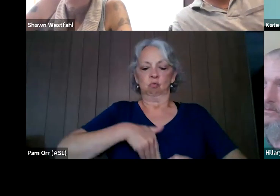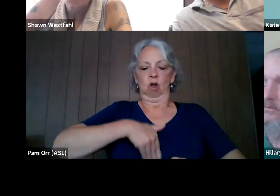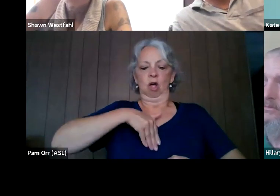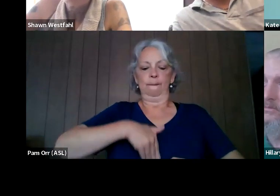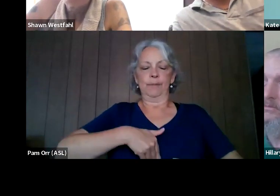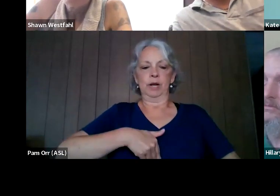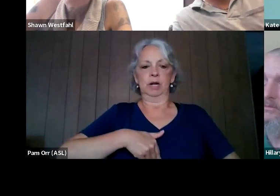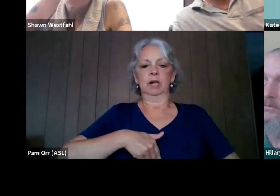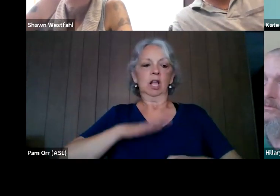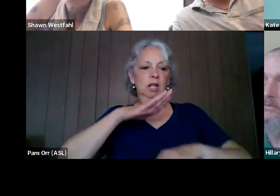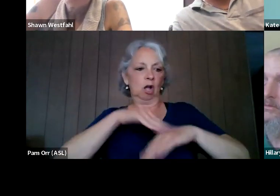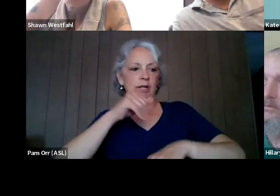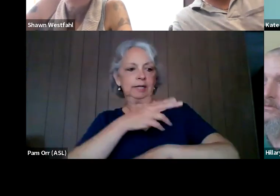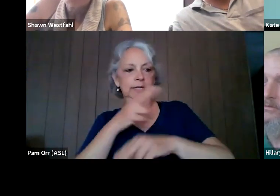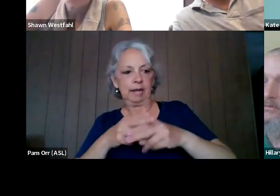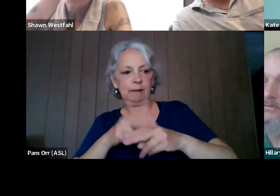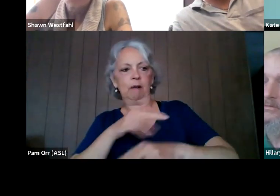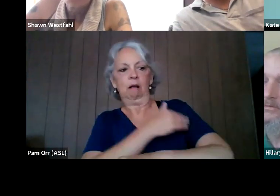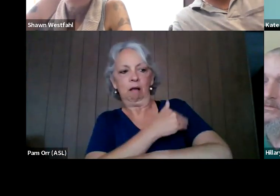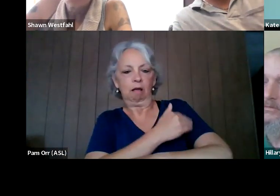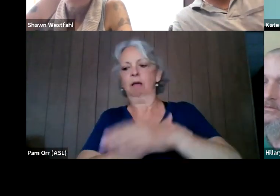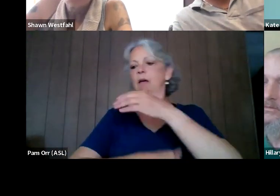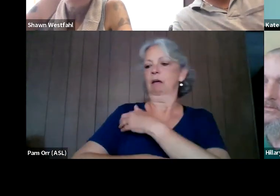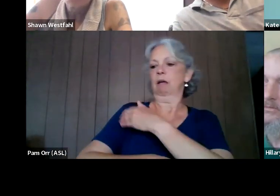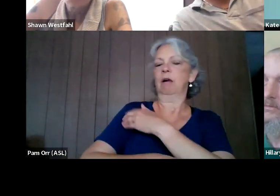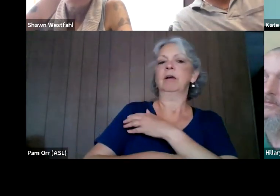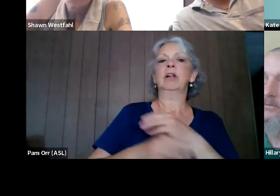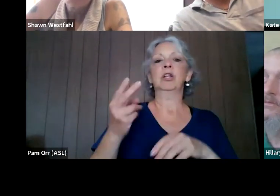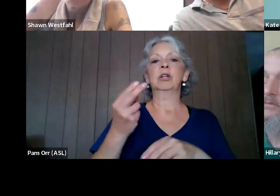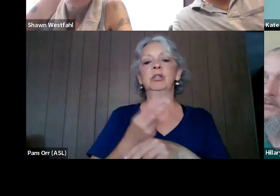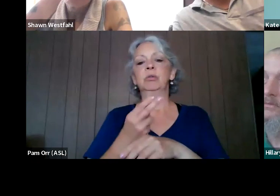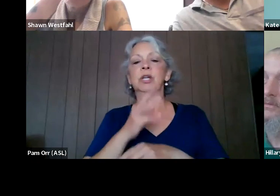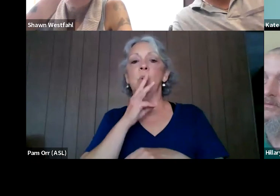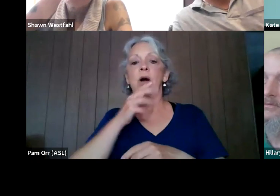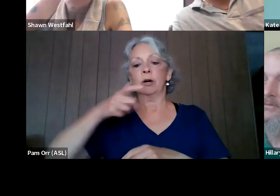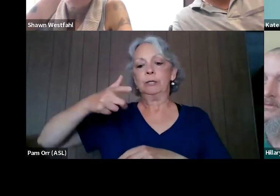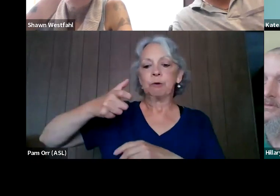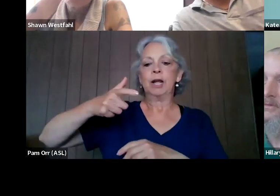calling and yelling their name, and then at some points we actually even use some water bottles that we have and just kind of spray that on the people.